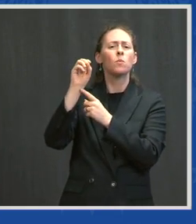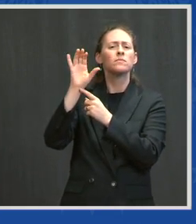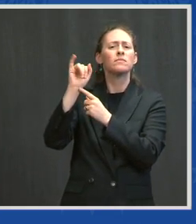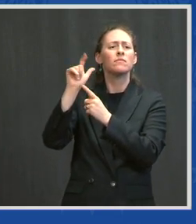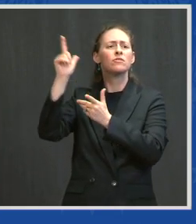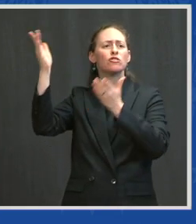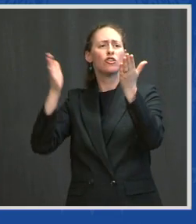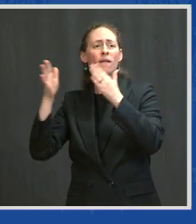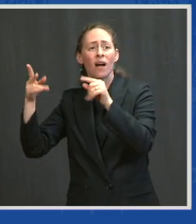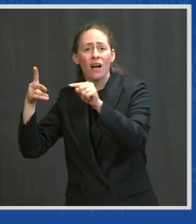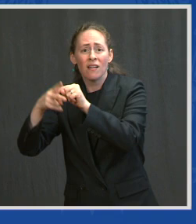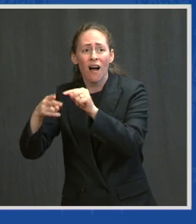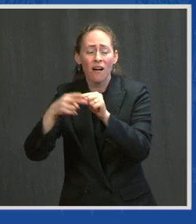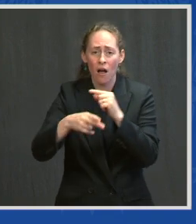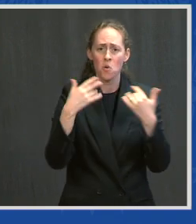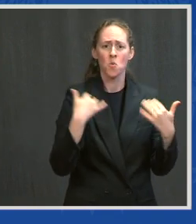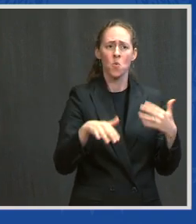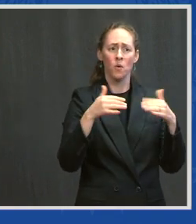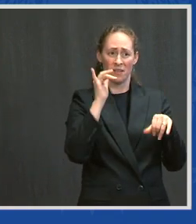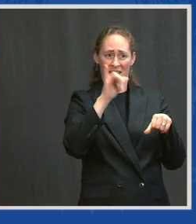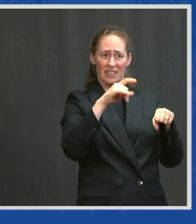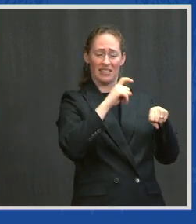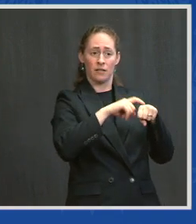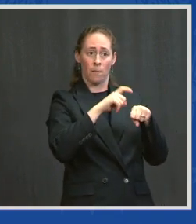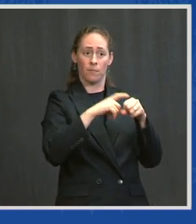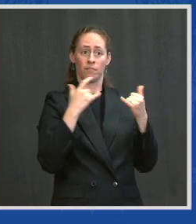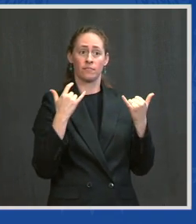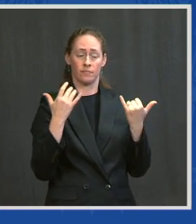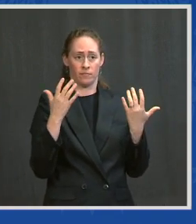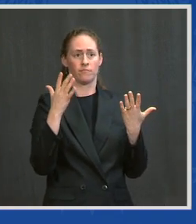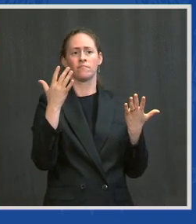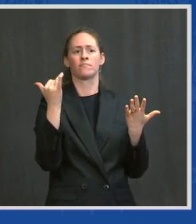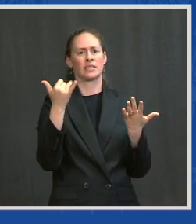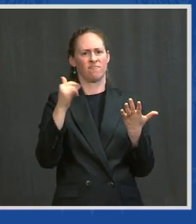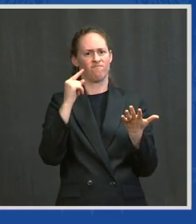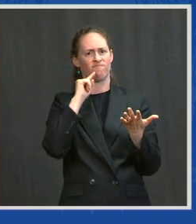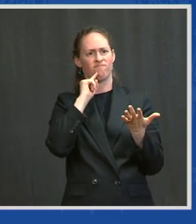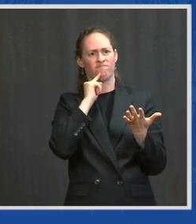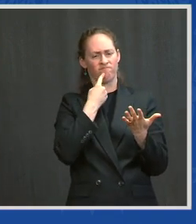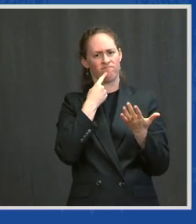they've had to deal with a second public health crisis: gun violence. The American Rescue Plan,